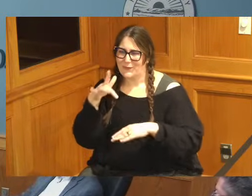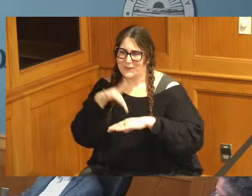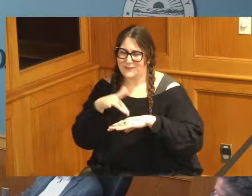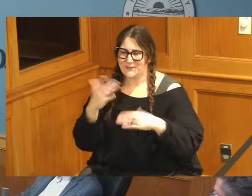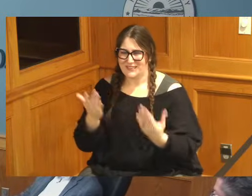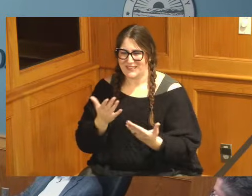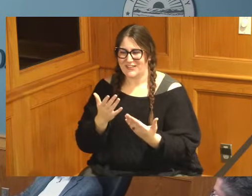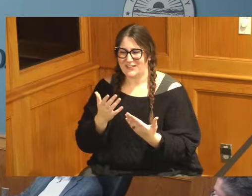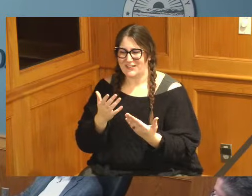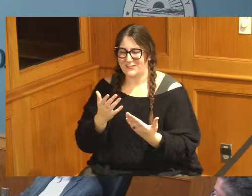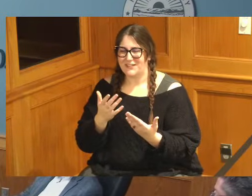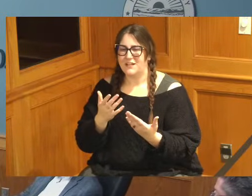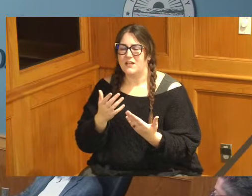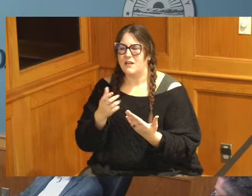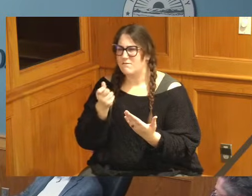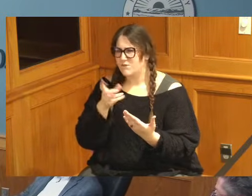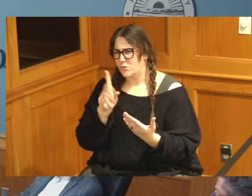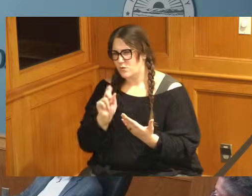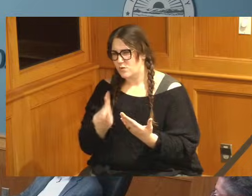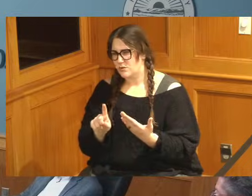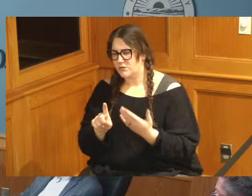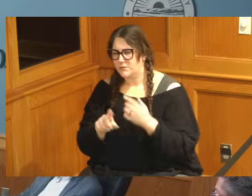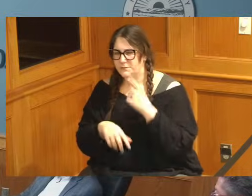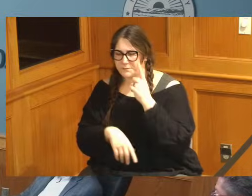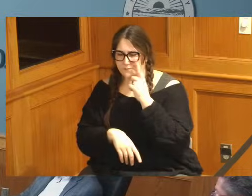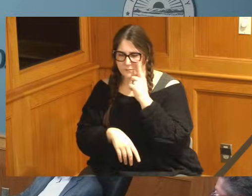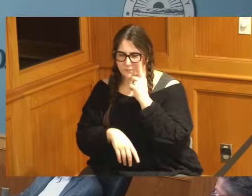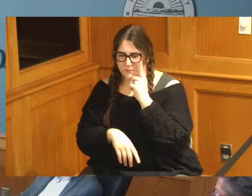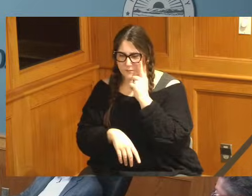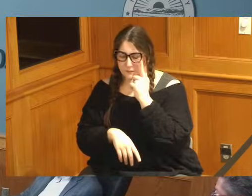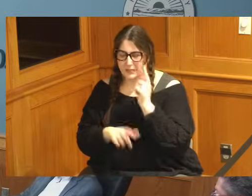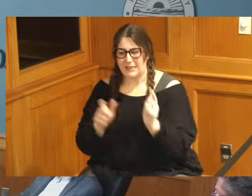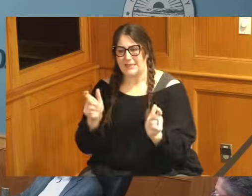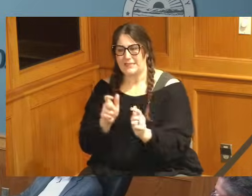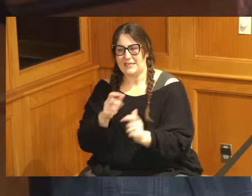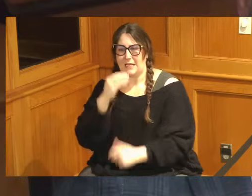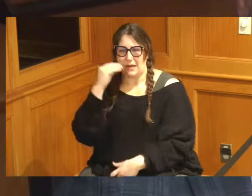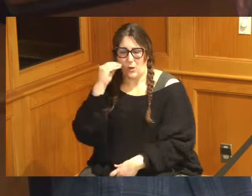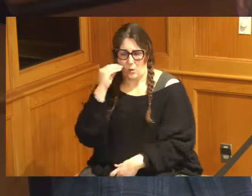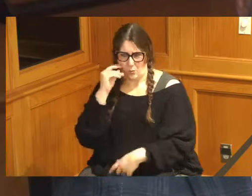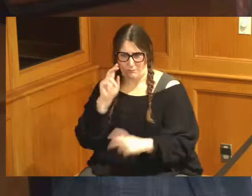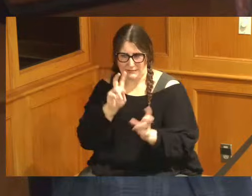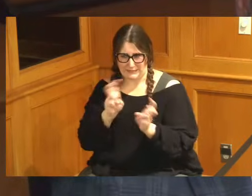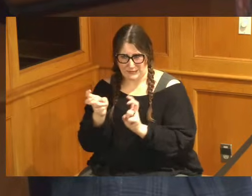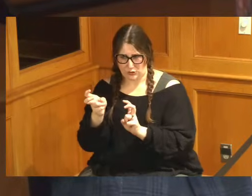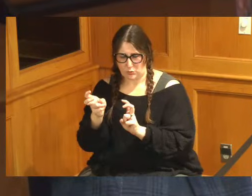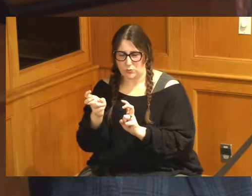just a couple of questions. Uh, the the tiny home issue is something that we've all kind of